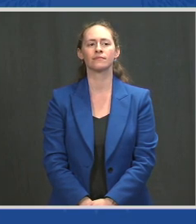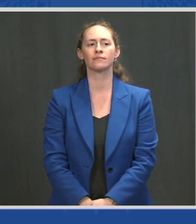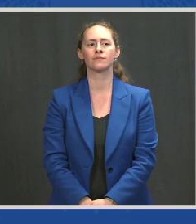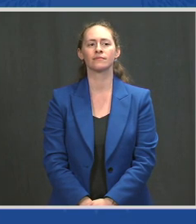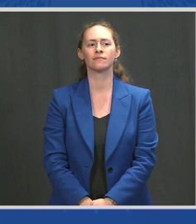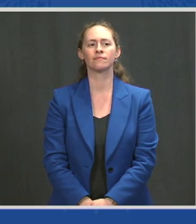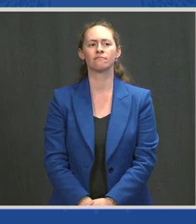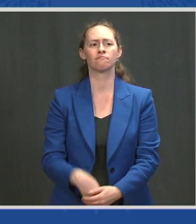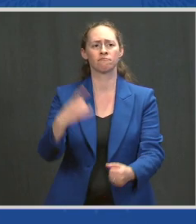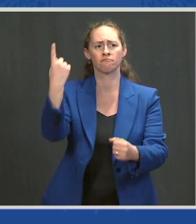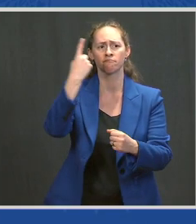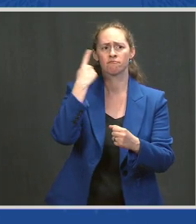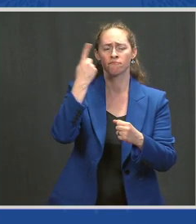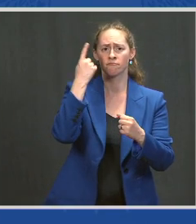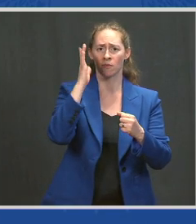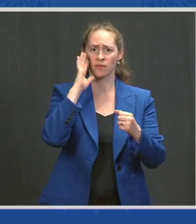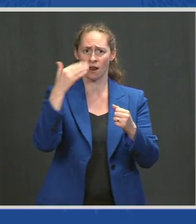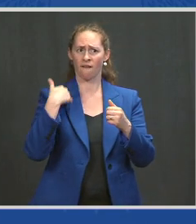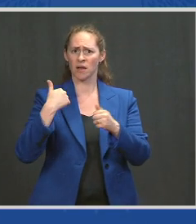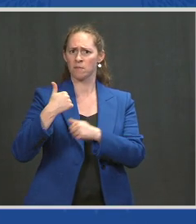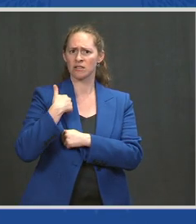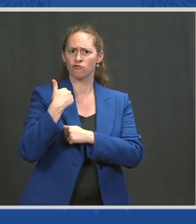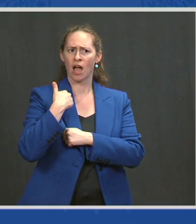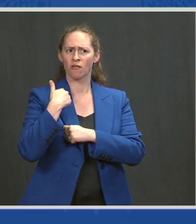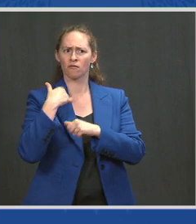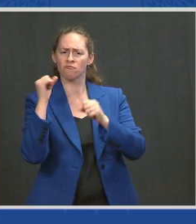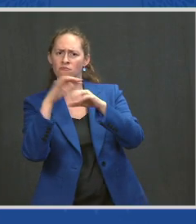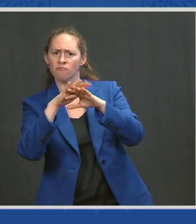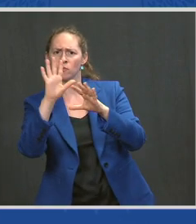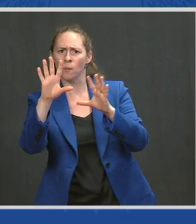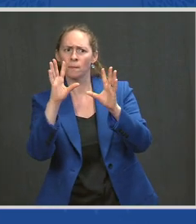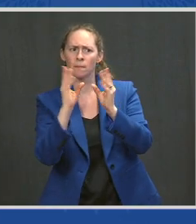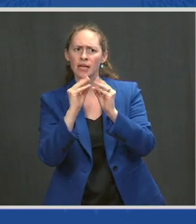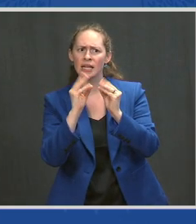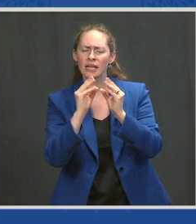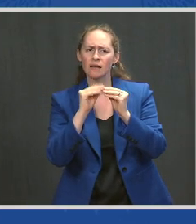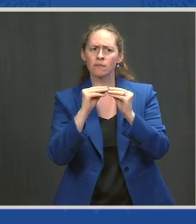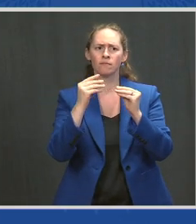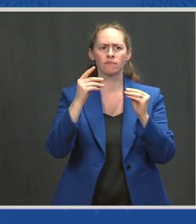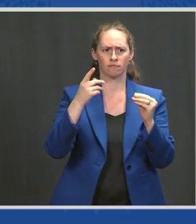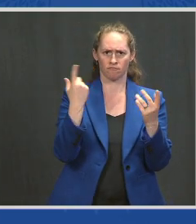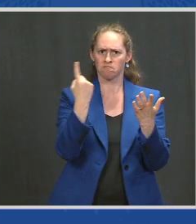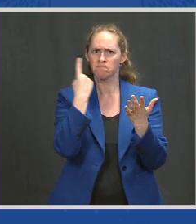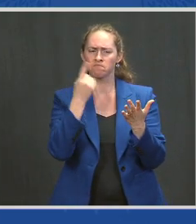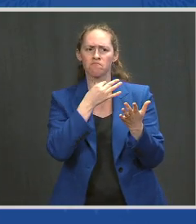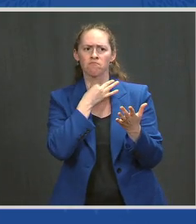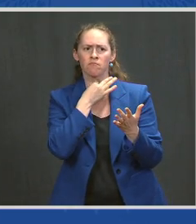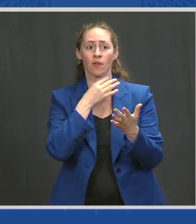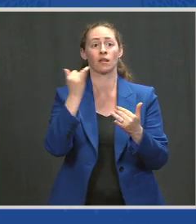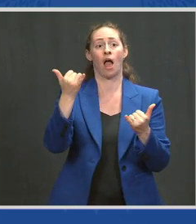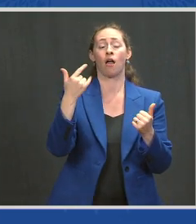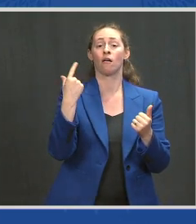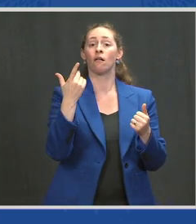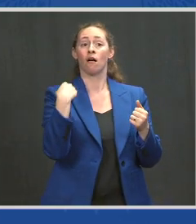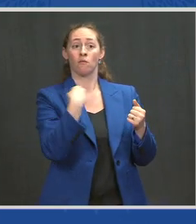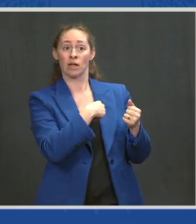Did you -- in terms of the red lines that you laid down, is military response an option for a ransomware attack?